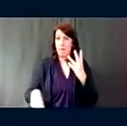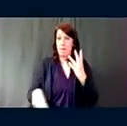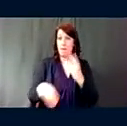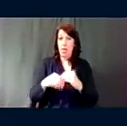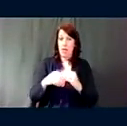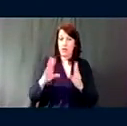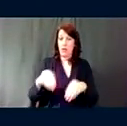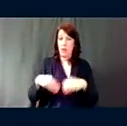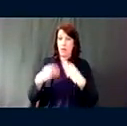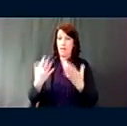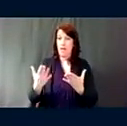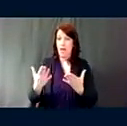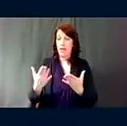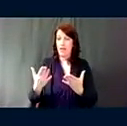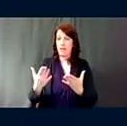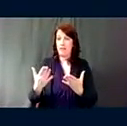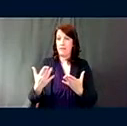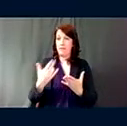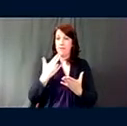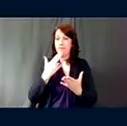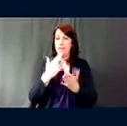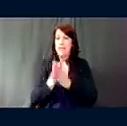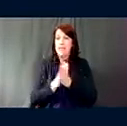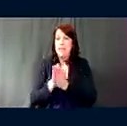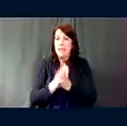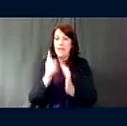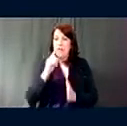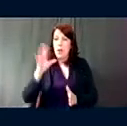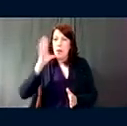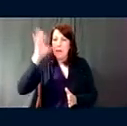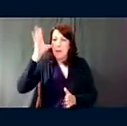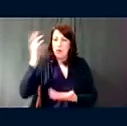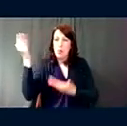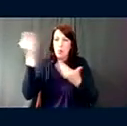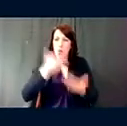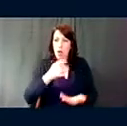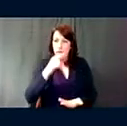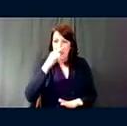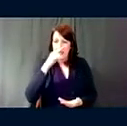TREATMENT THEY HAD CAMP, IN ADDITION WE PROVIDED A SMALL INCENTIVE FOR PARENTS WHO